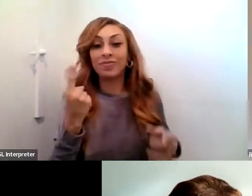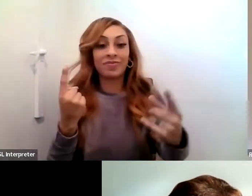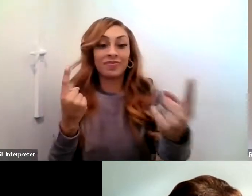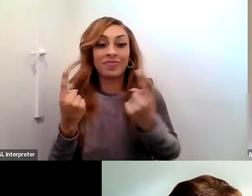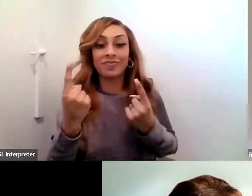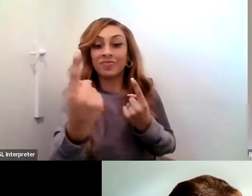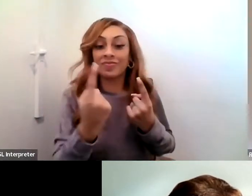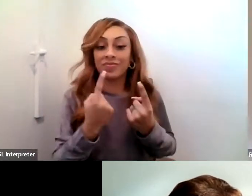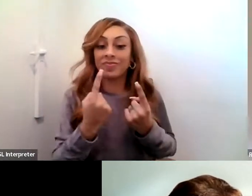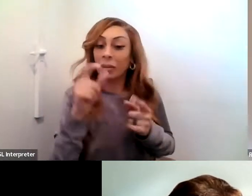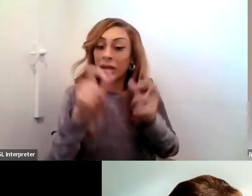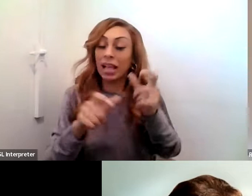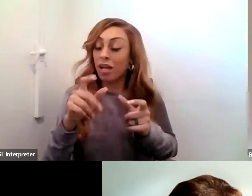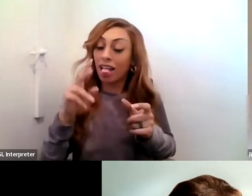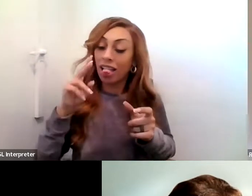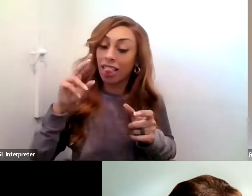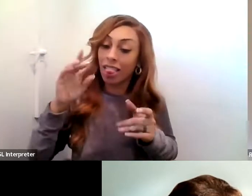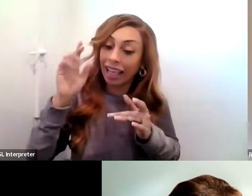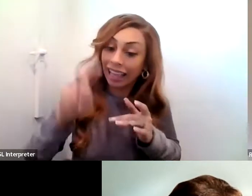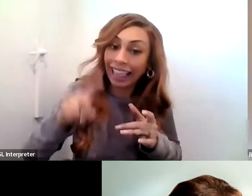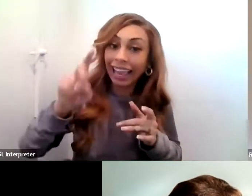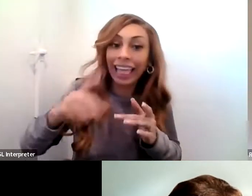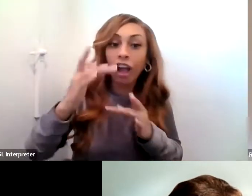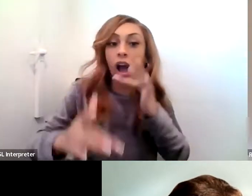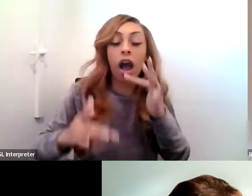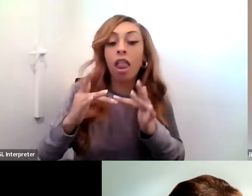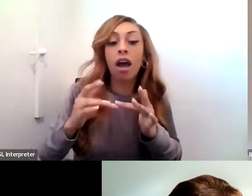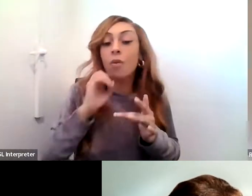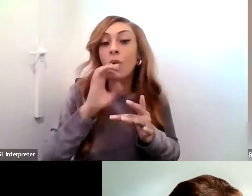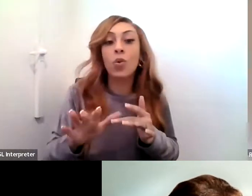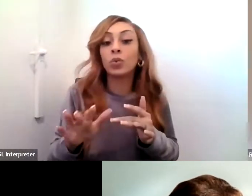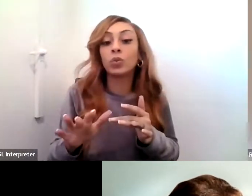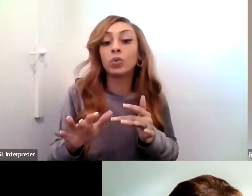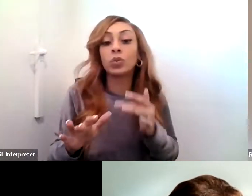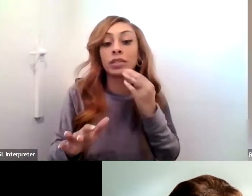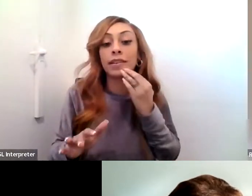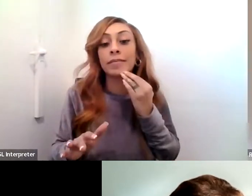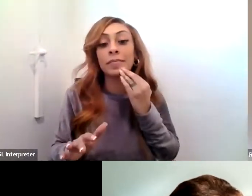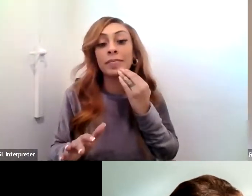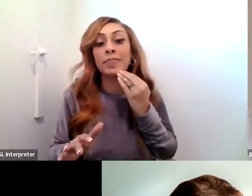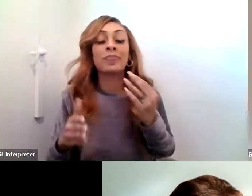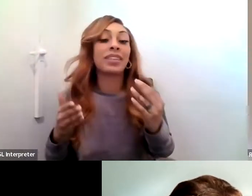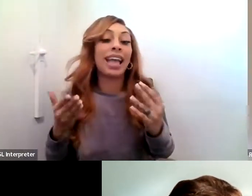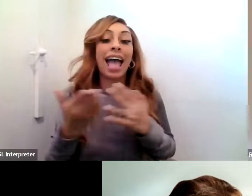And for as long as we see the digital project as specifically an access project for deaf and disabled people,